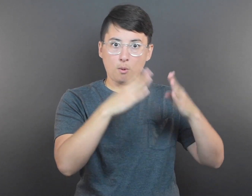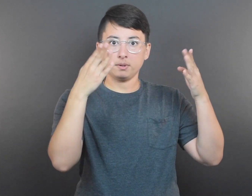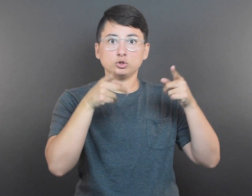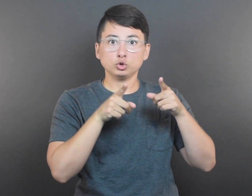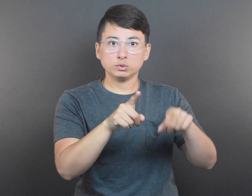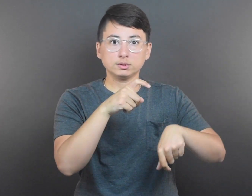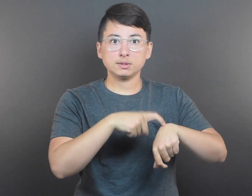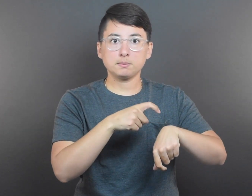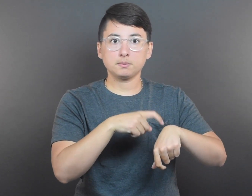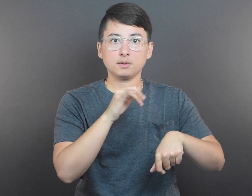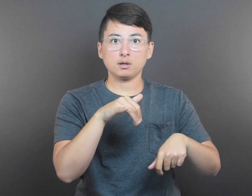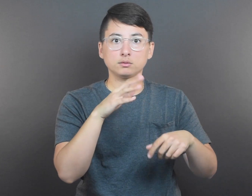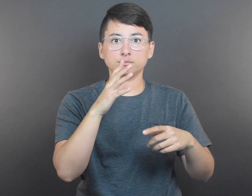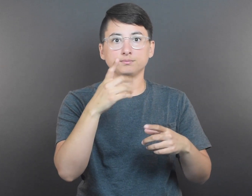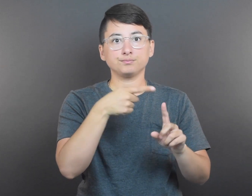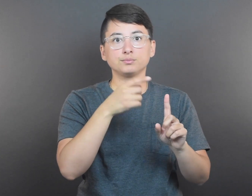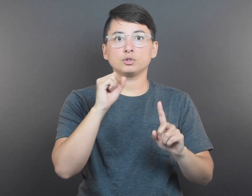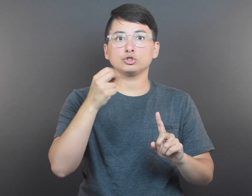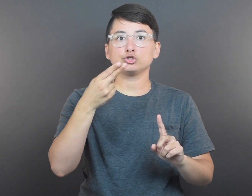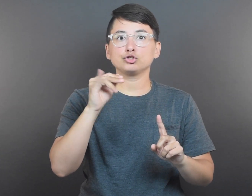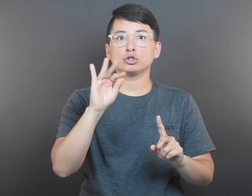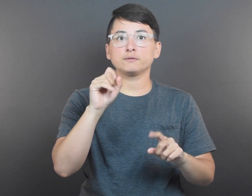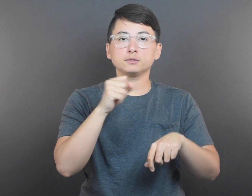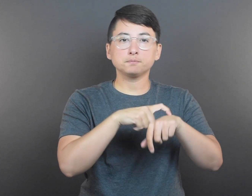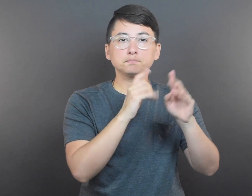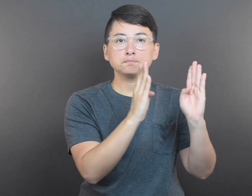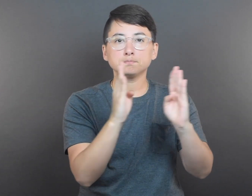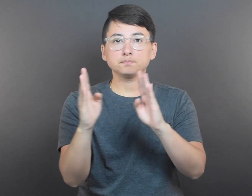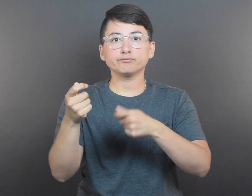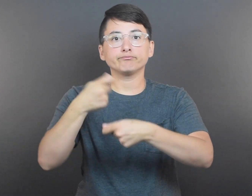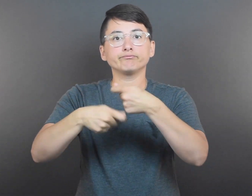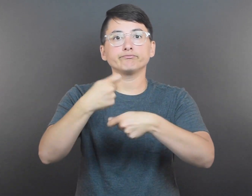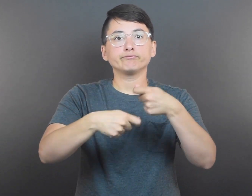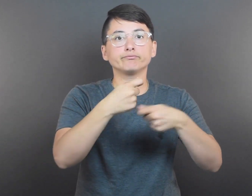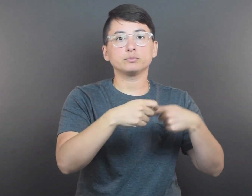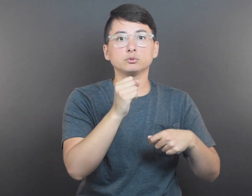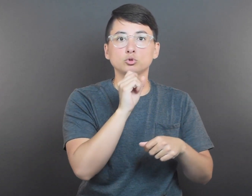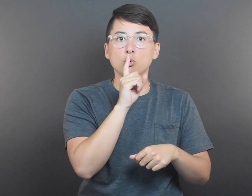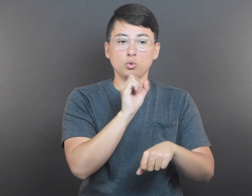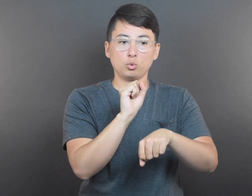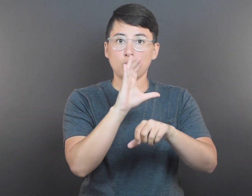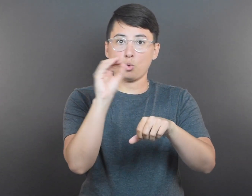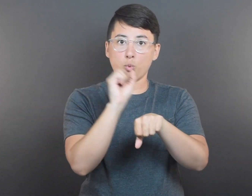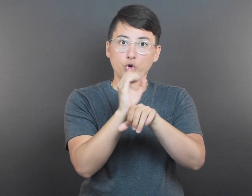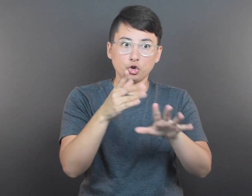would be open during times when shifts were changing, ensure the sites were accessible